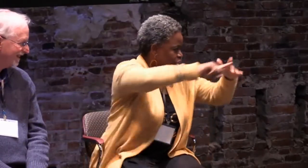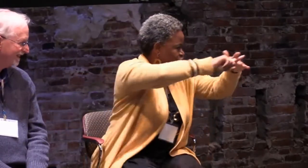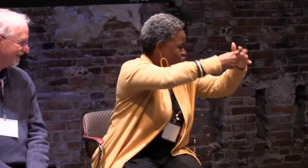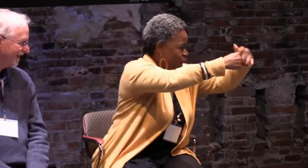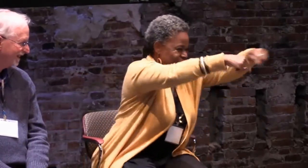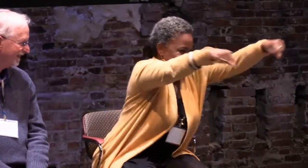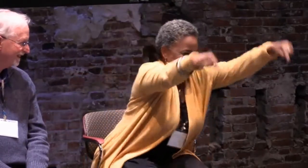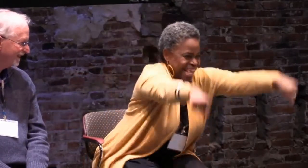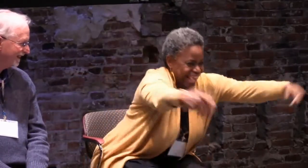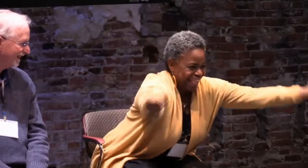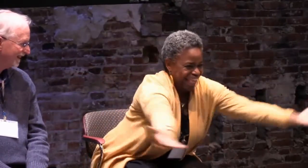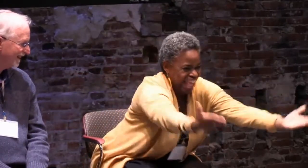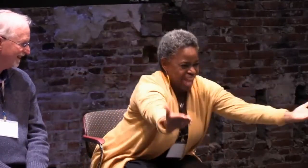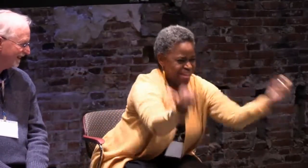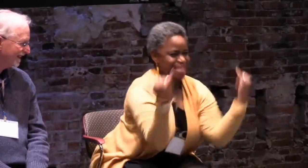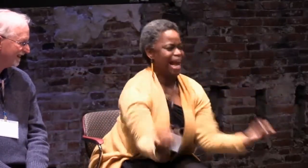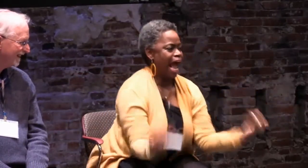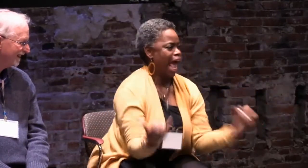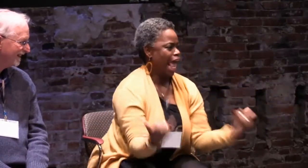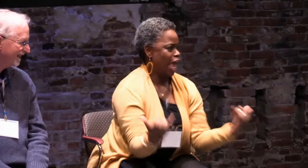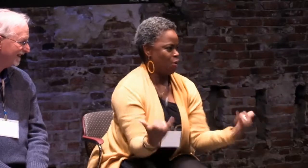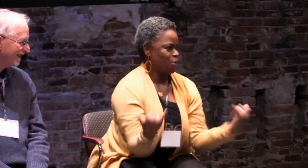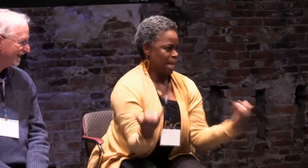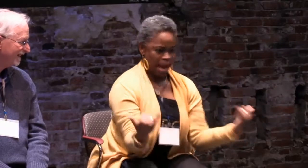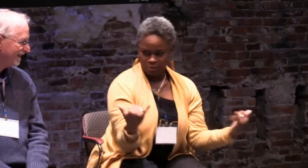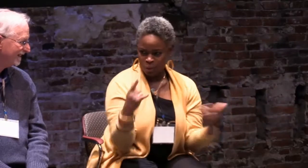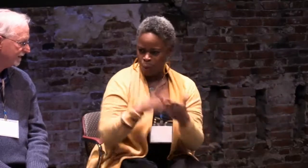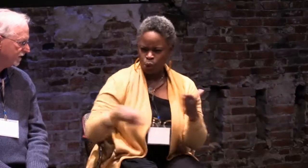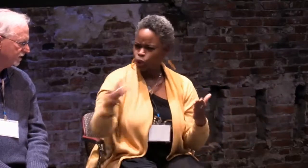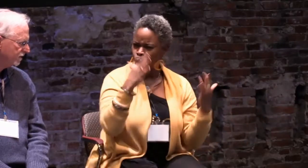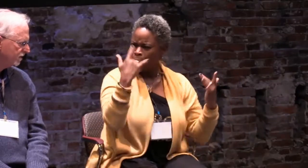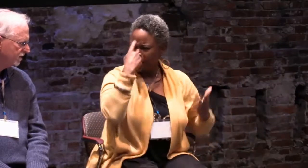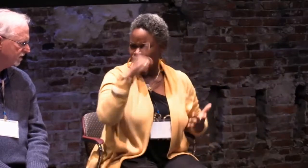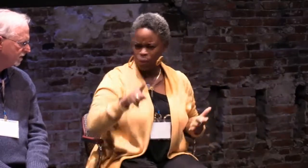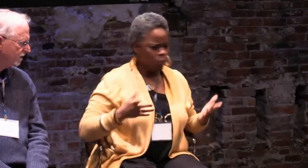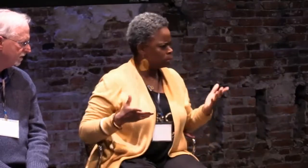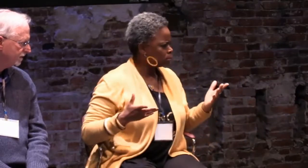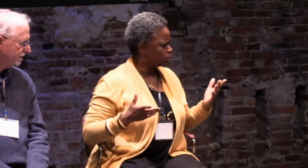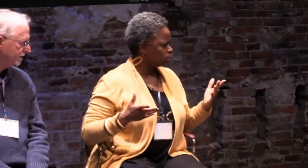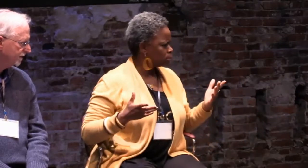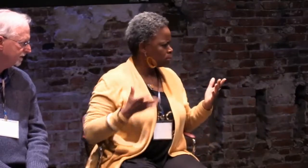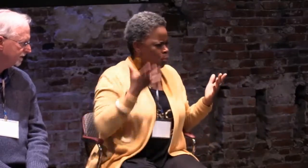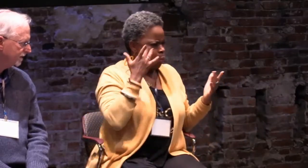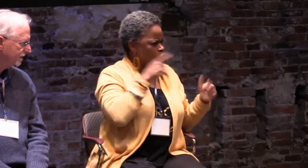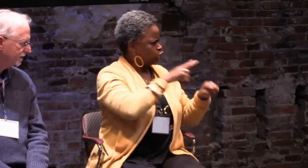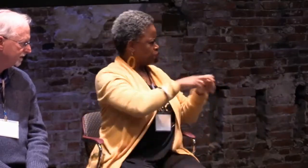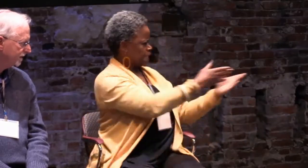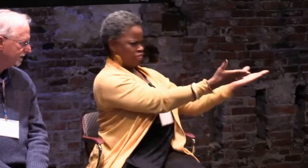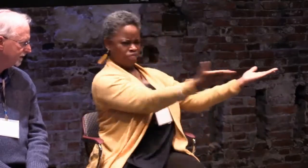Get on with it. It starts here, right now, people. What are you waiting for?